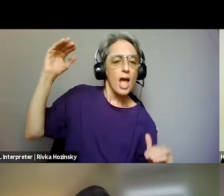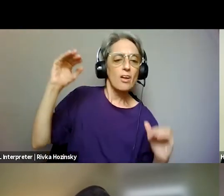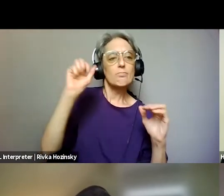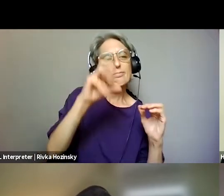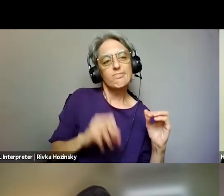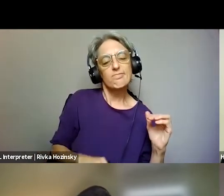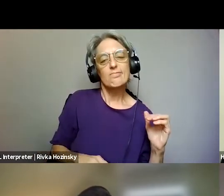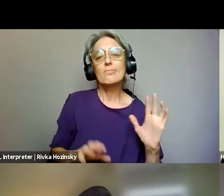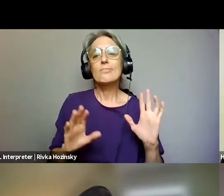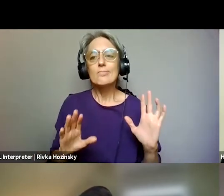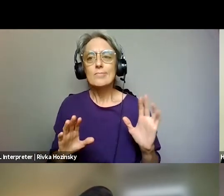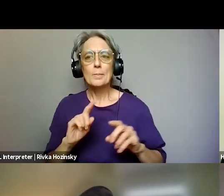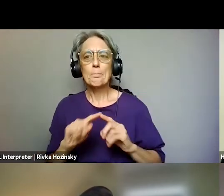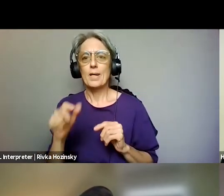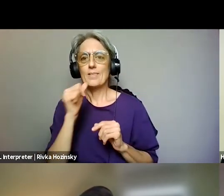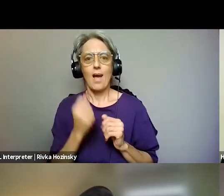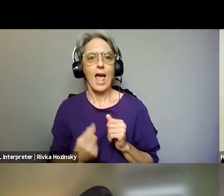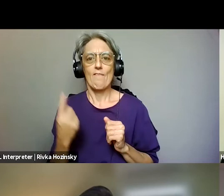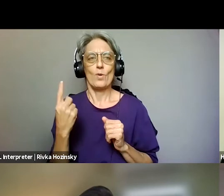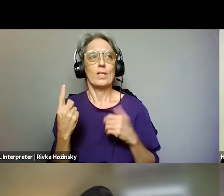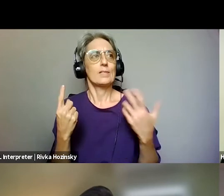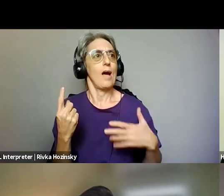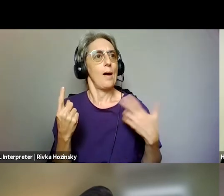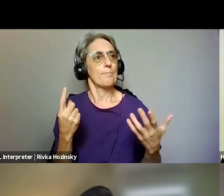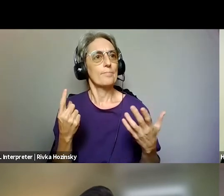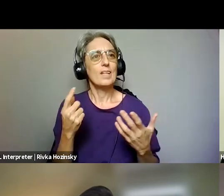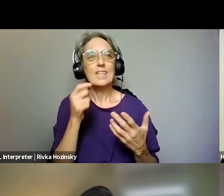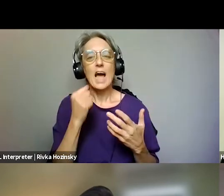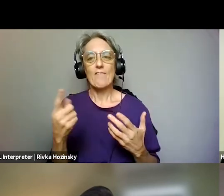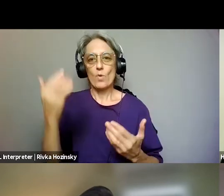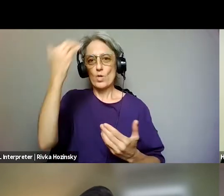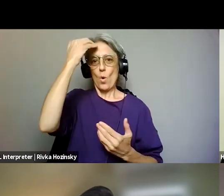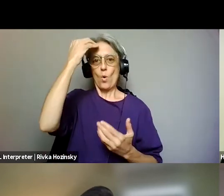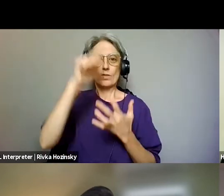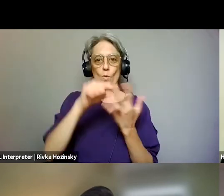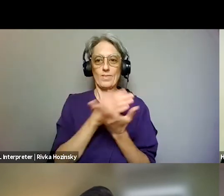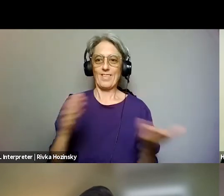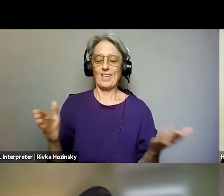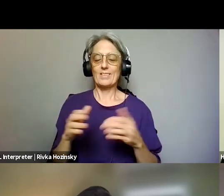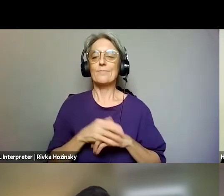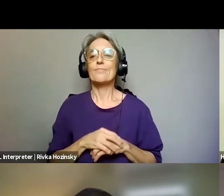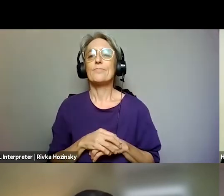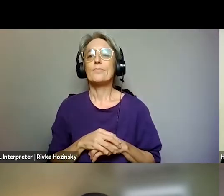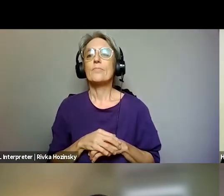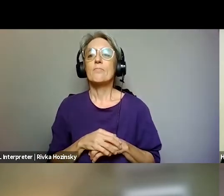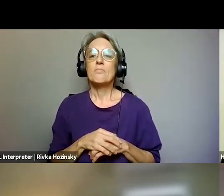not everyone is up to speed on that conversation. So I would say we can start promoting the positive